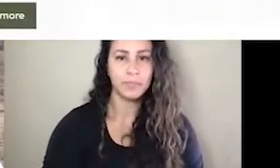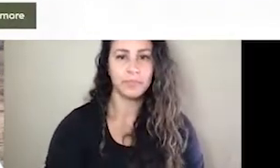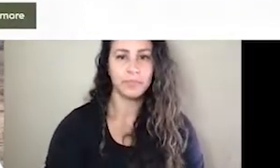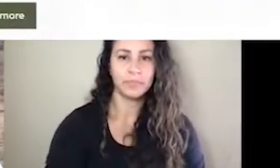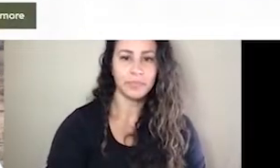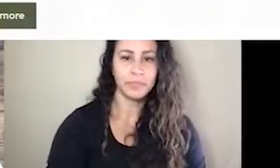ACCESSIBILITY.